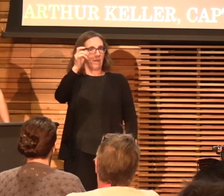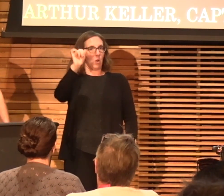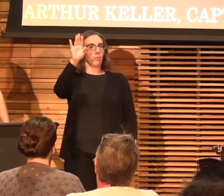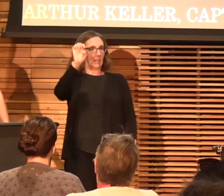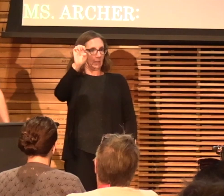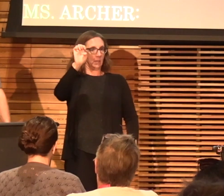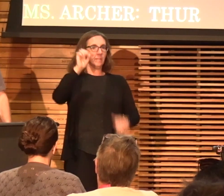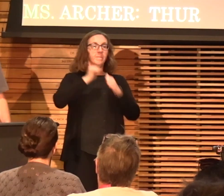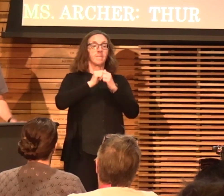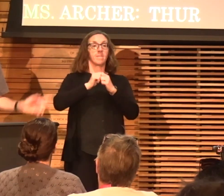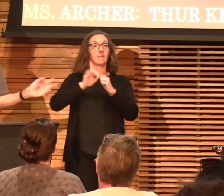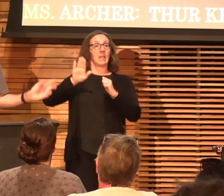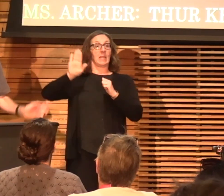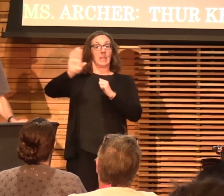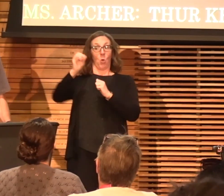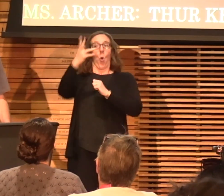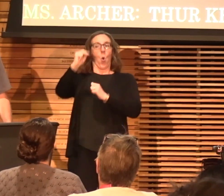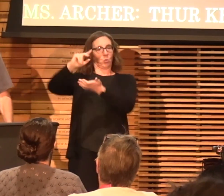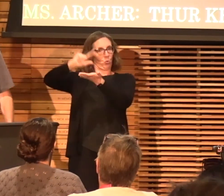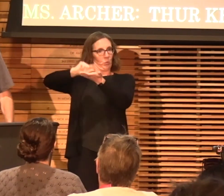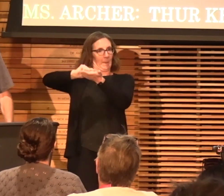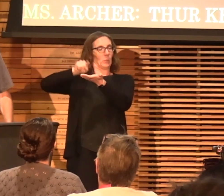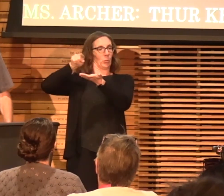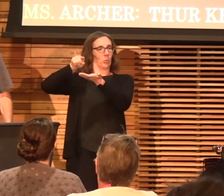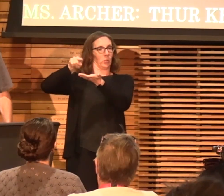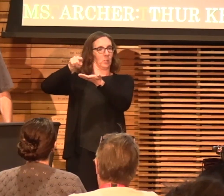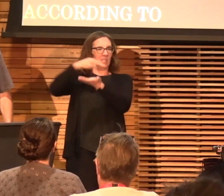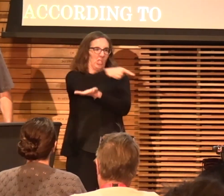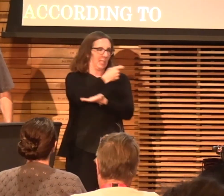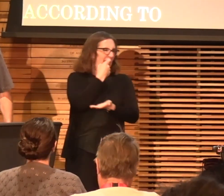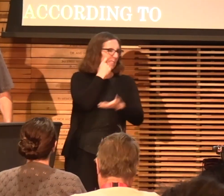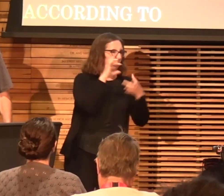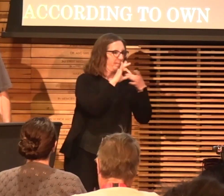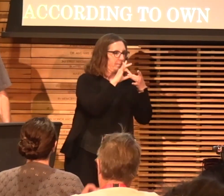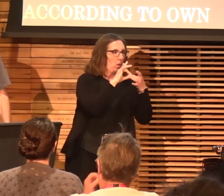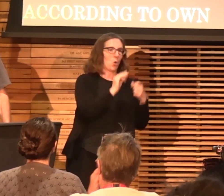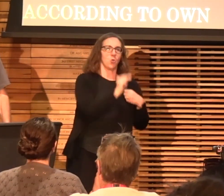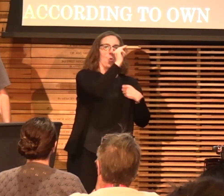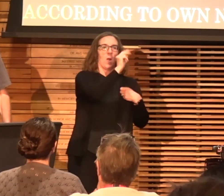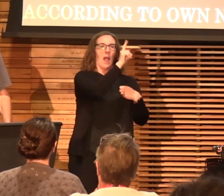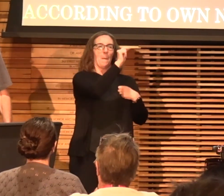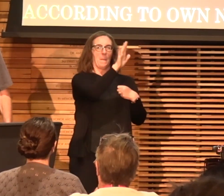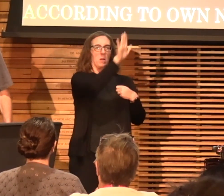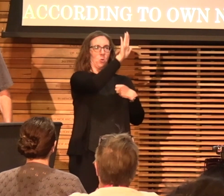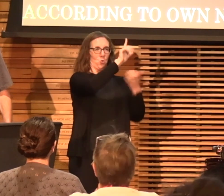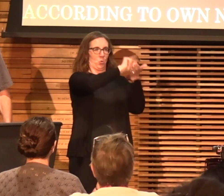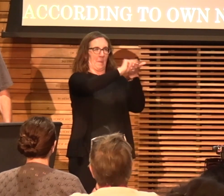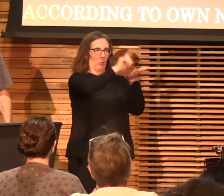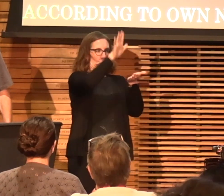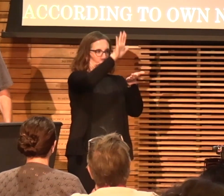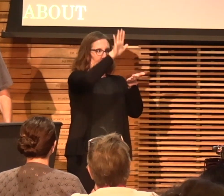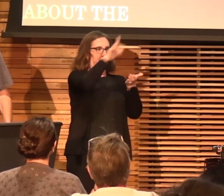according to his own newspaper, Lori talked about "The North Alabamian", the newspaper that he ran.